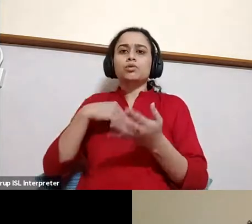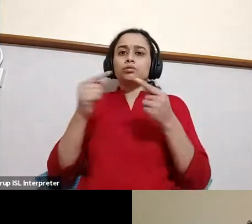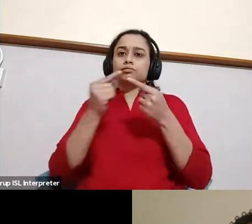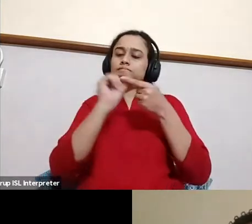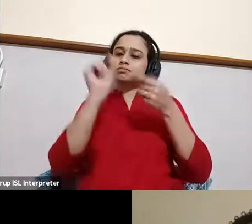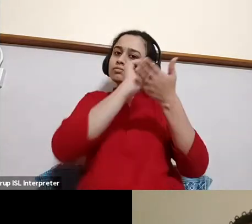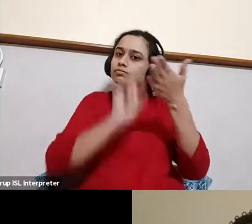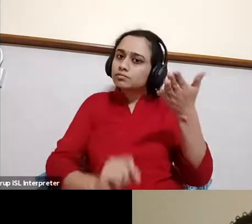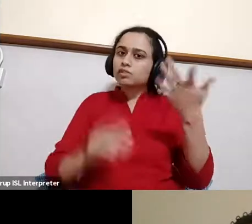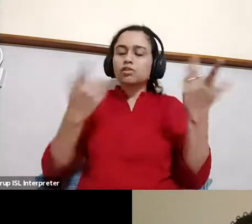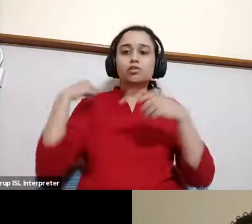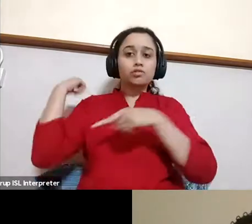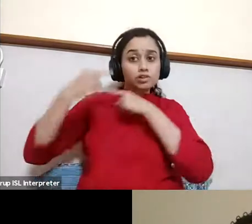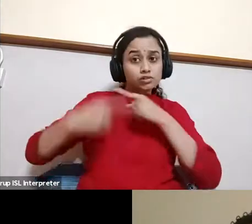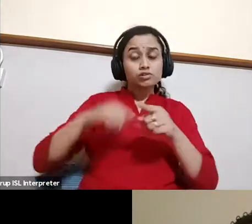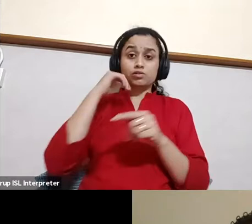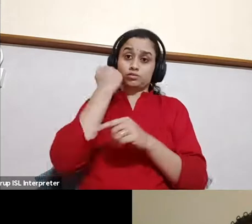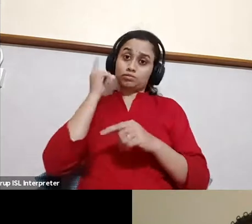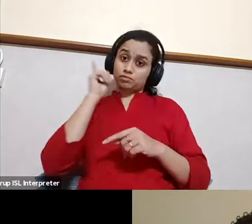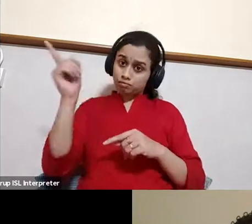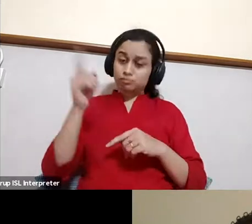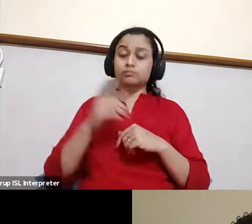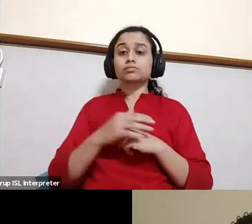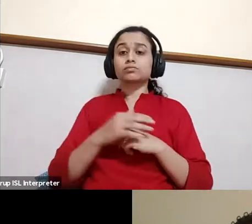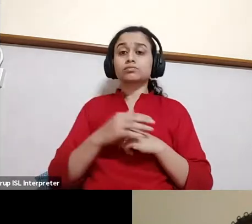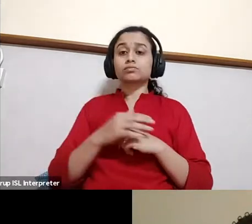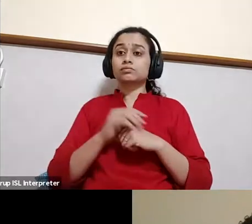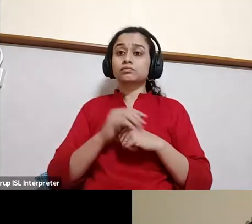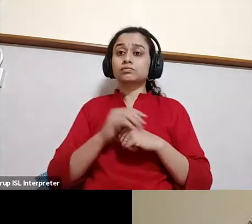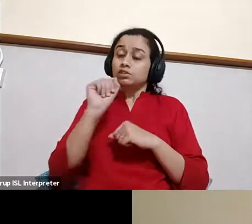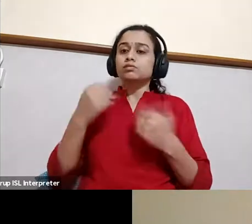the history of Suresh's studio itself which is also available in hindi as well as english